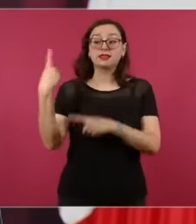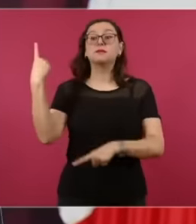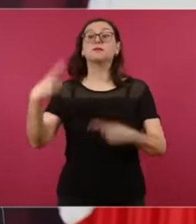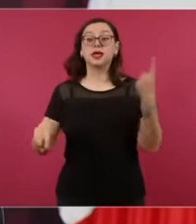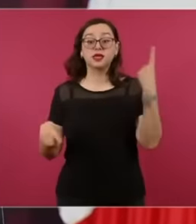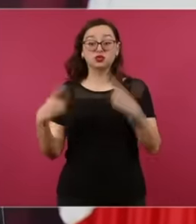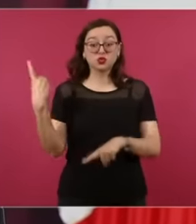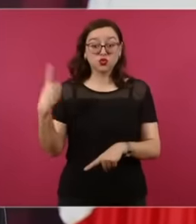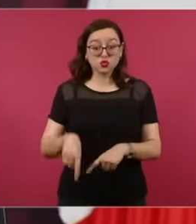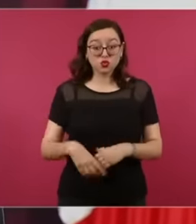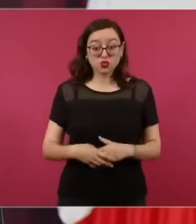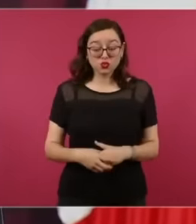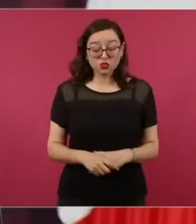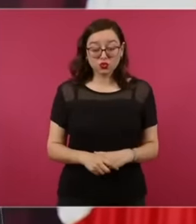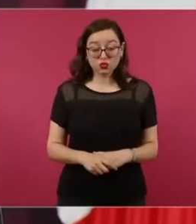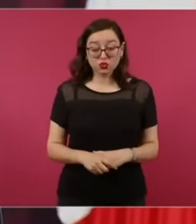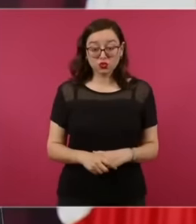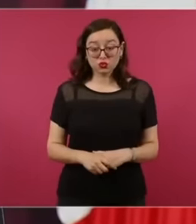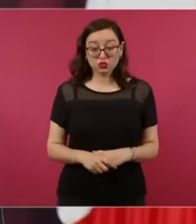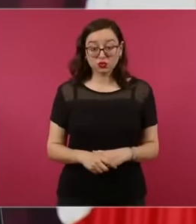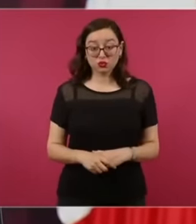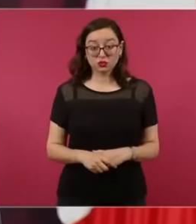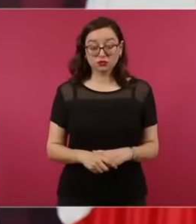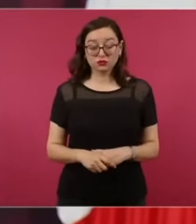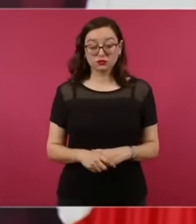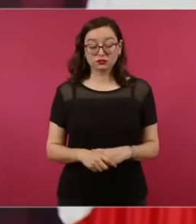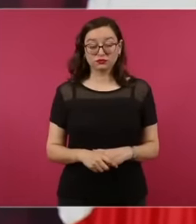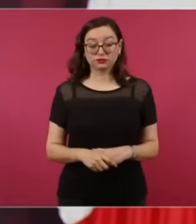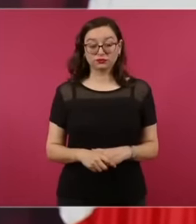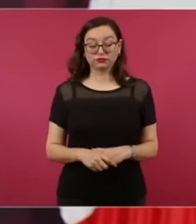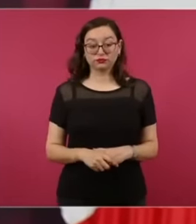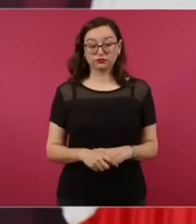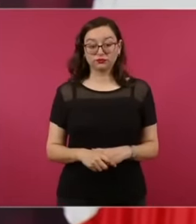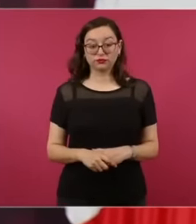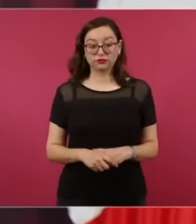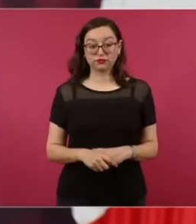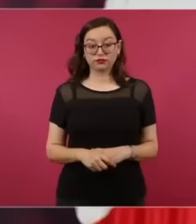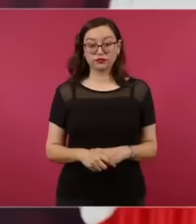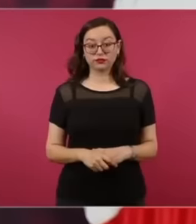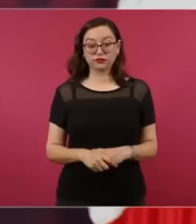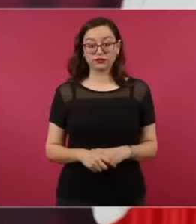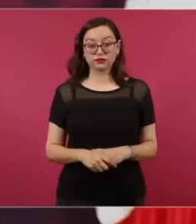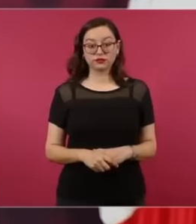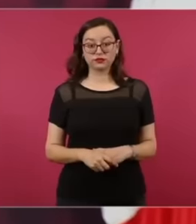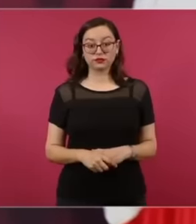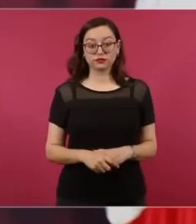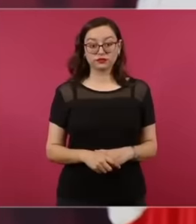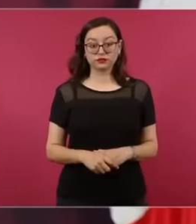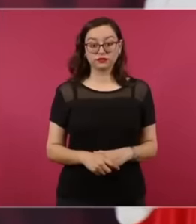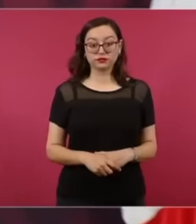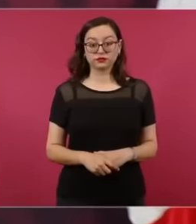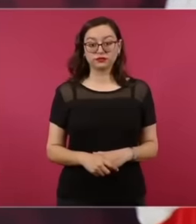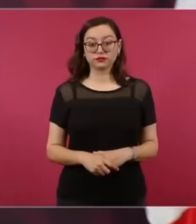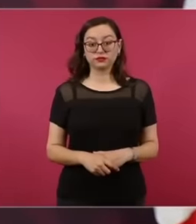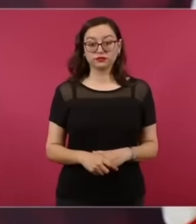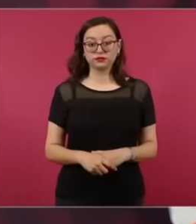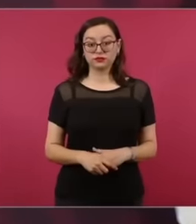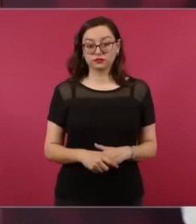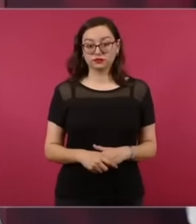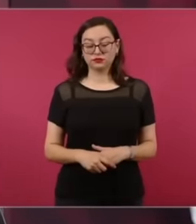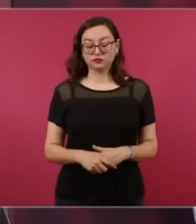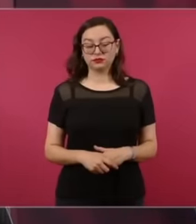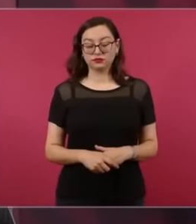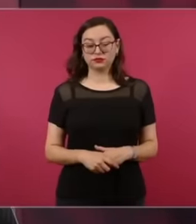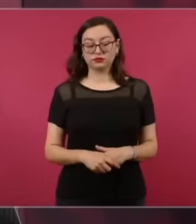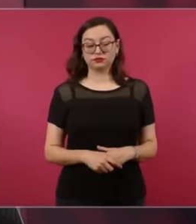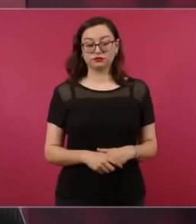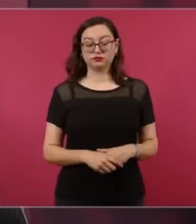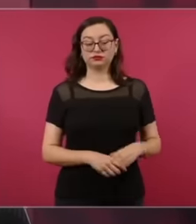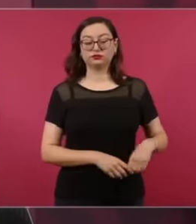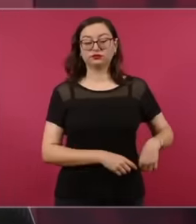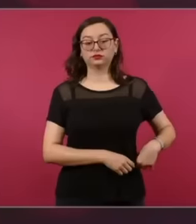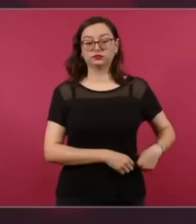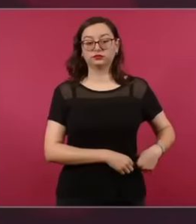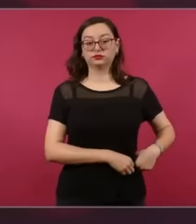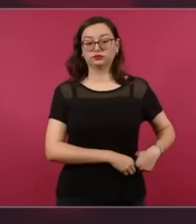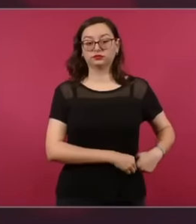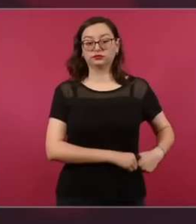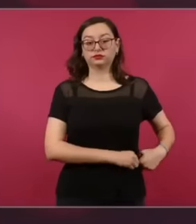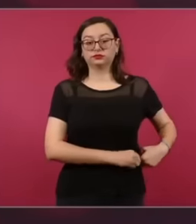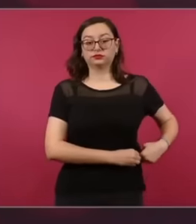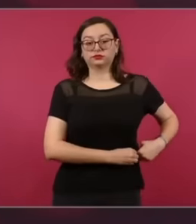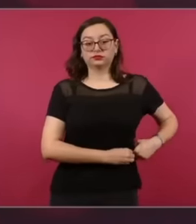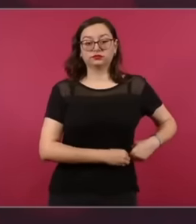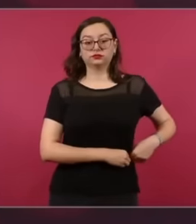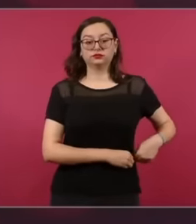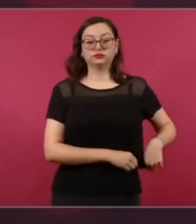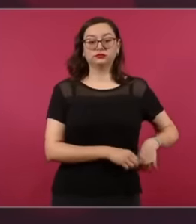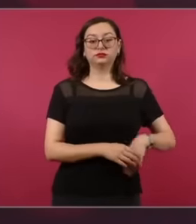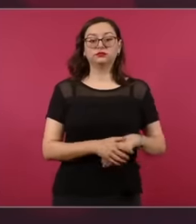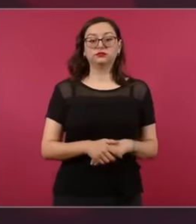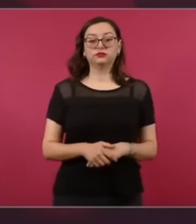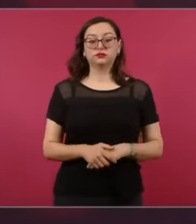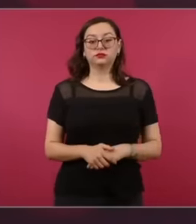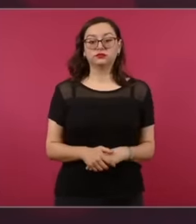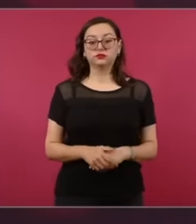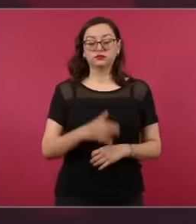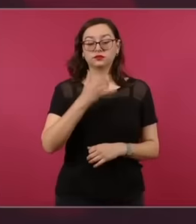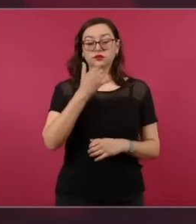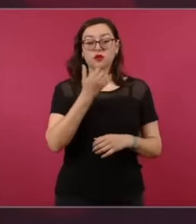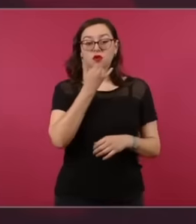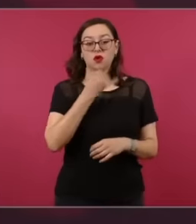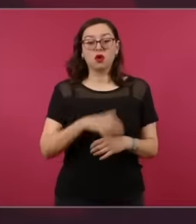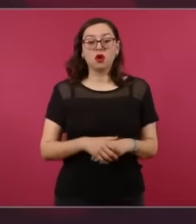attracted the Águir convention on the way to crause to